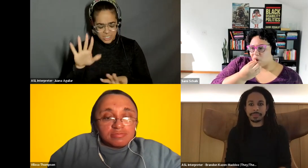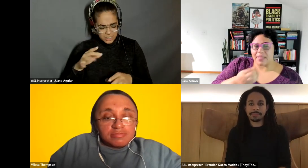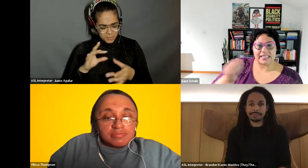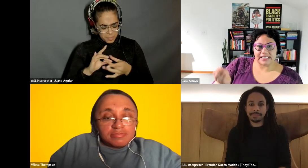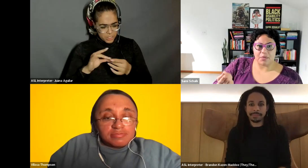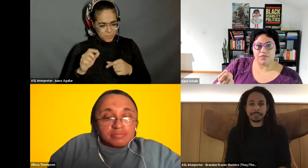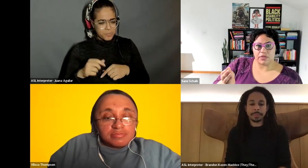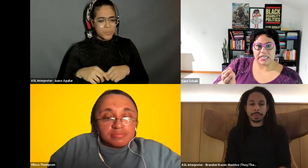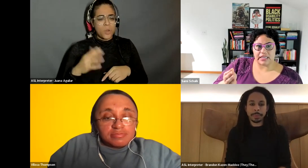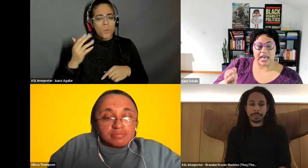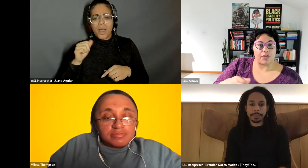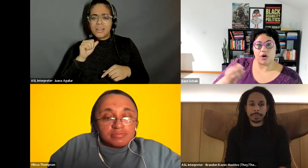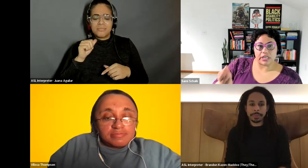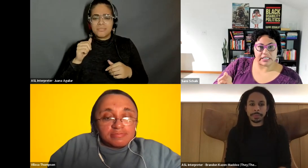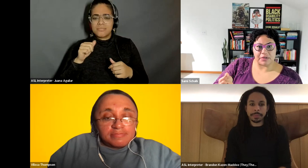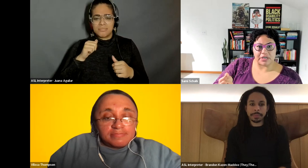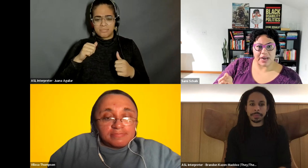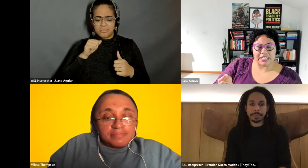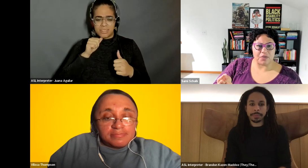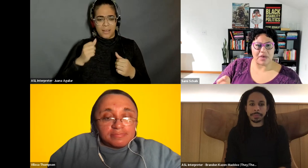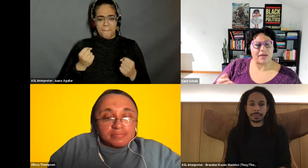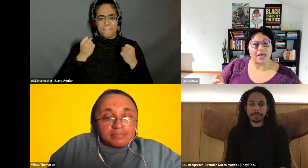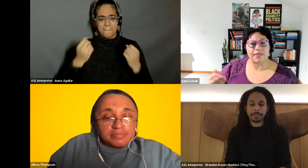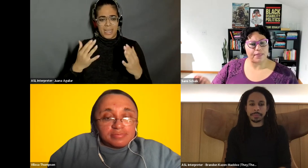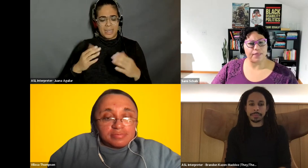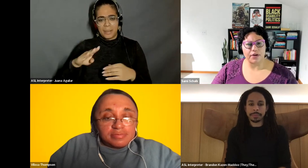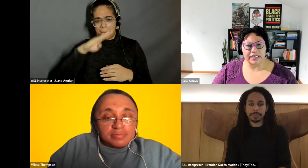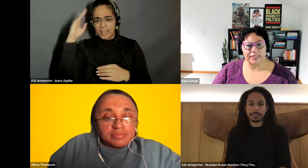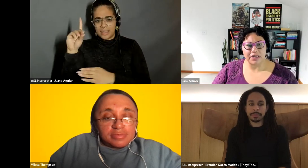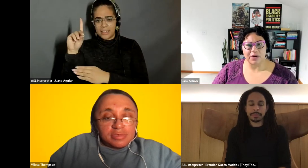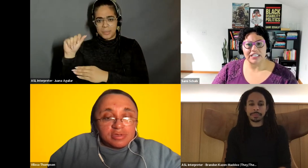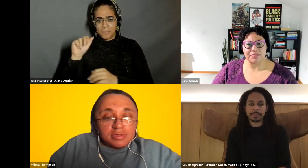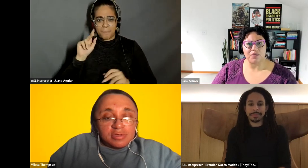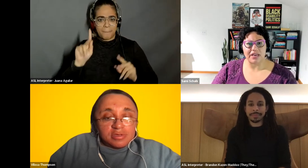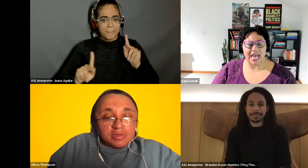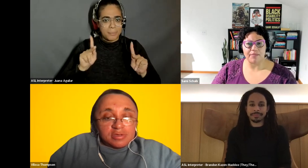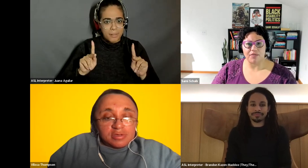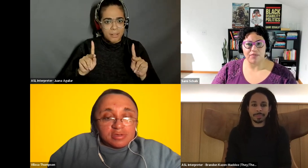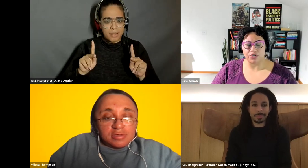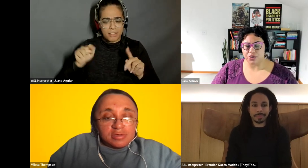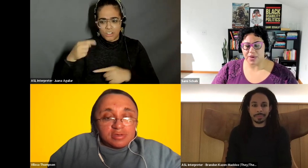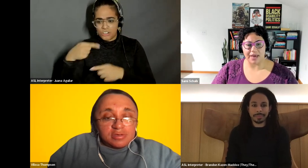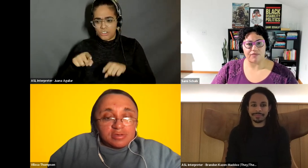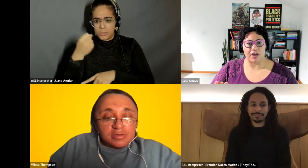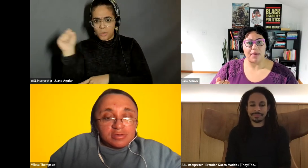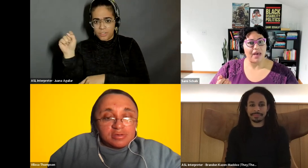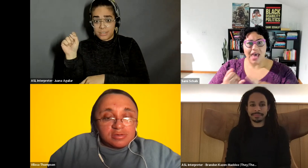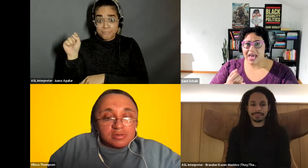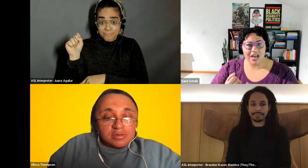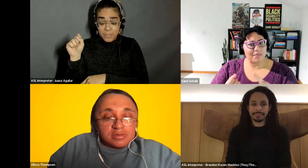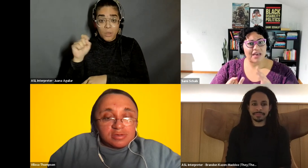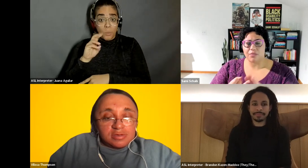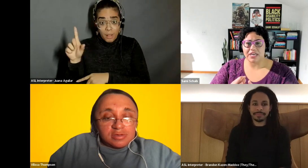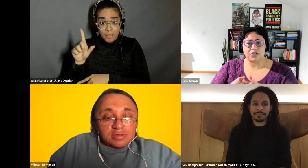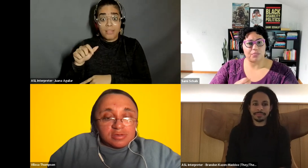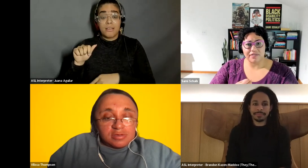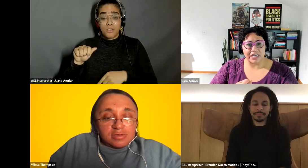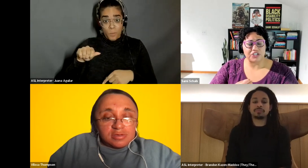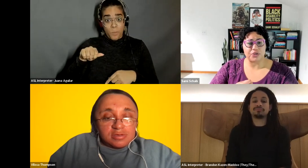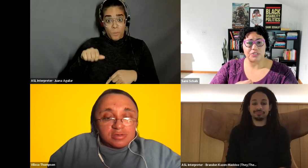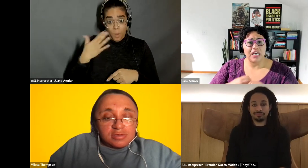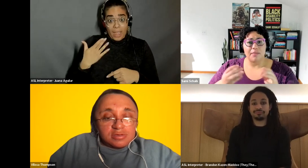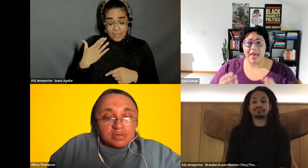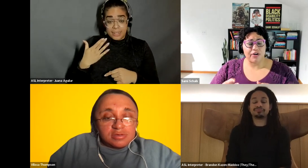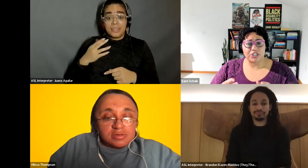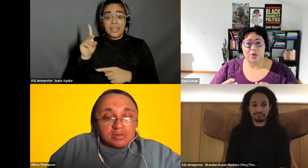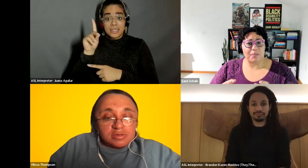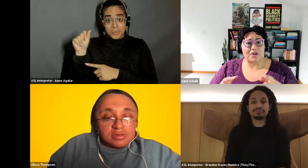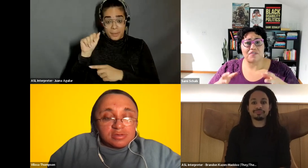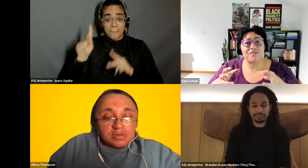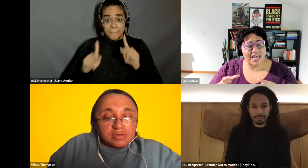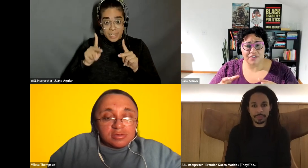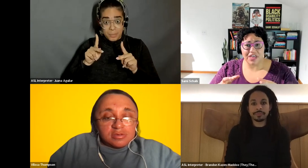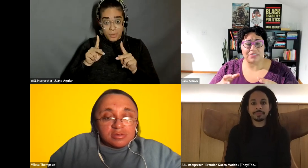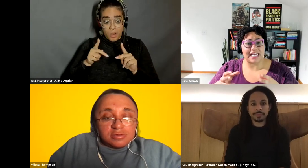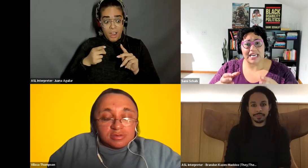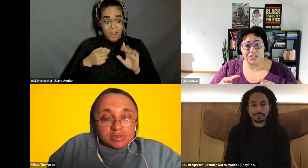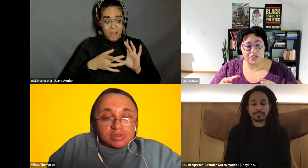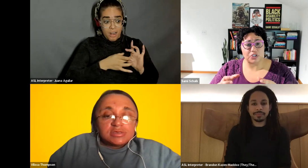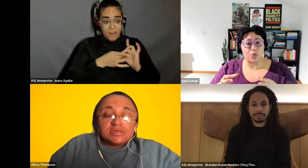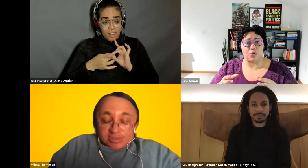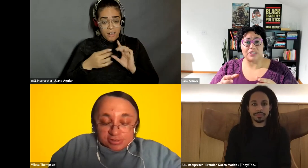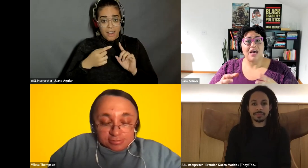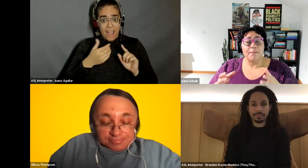Sami Schalk: black disabled folks in like the early Disability Rights movement, and i'm like the early Disability rights movement came from folks who came from economic and racial privilege, whose parents were able to fight for them to get into the schools